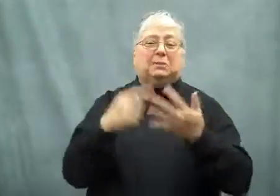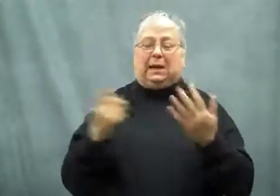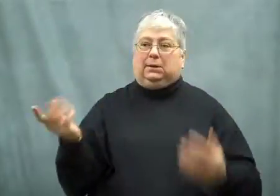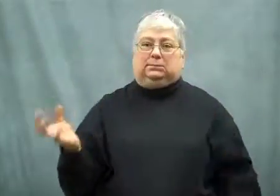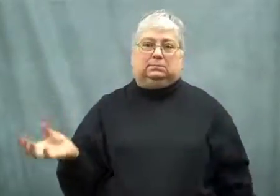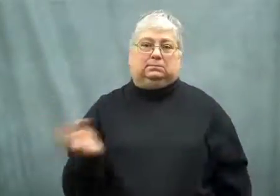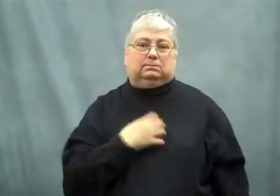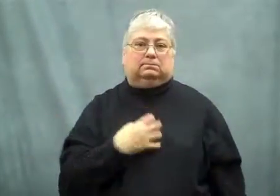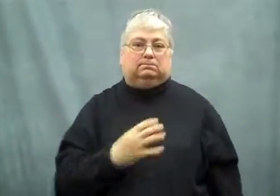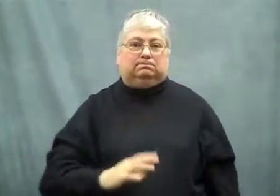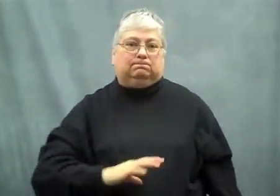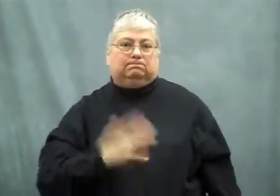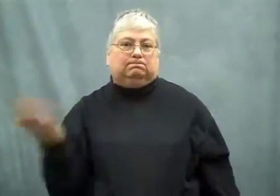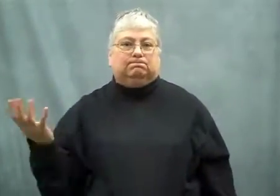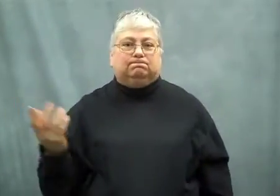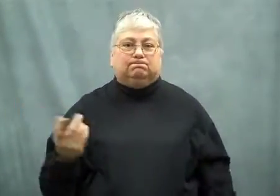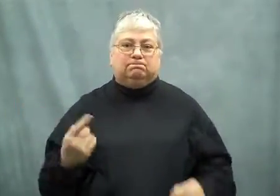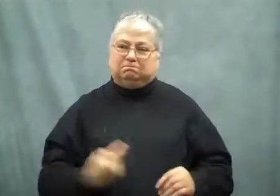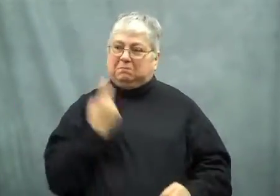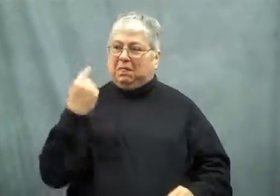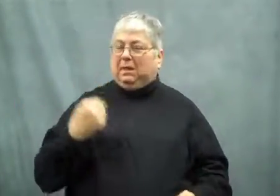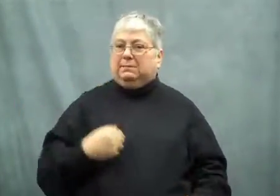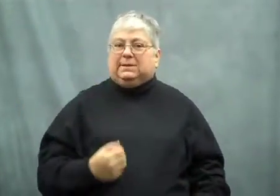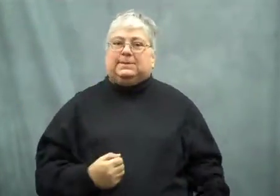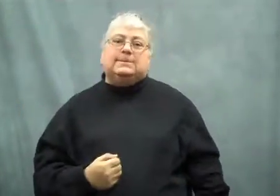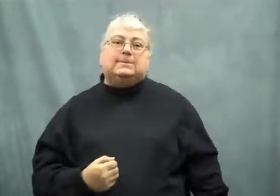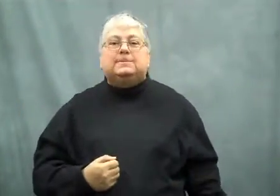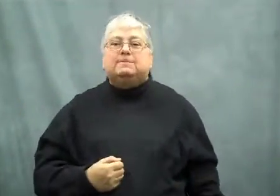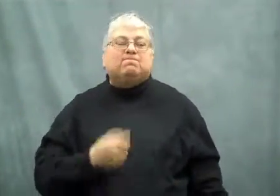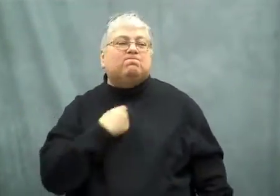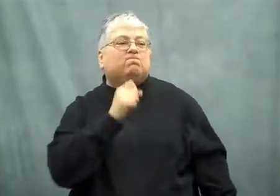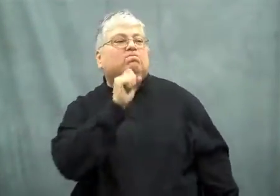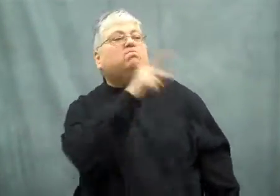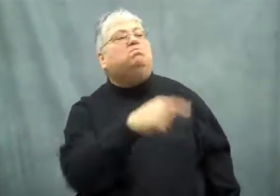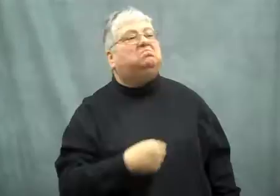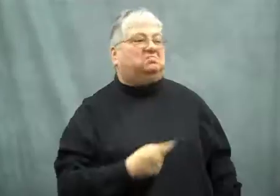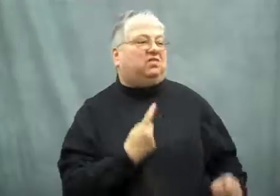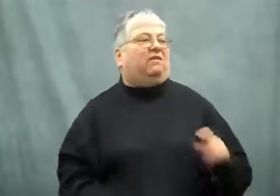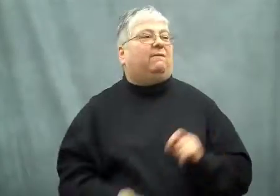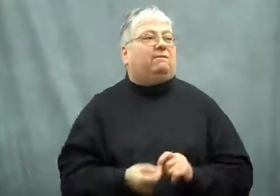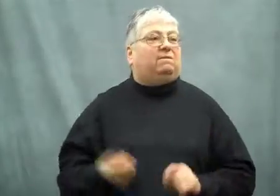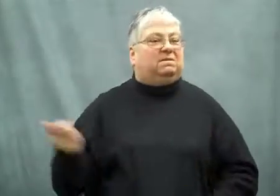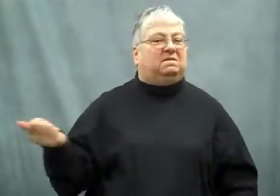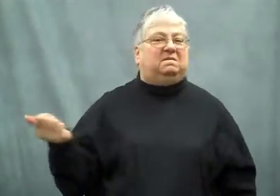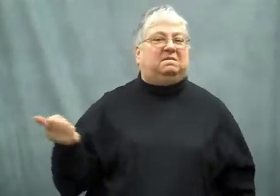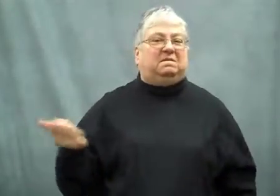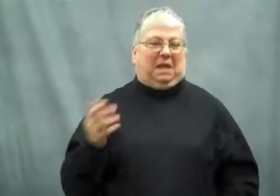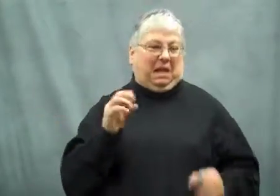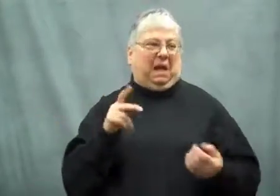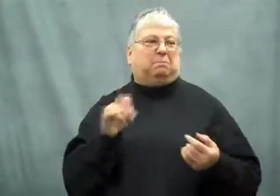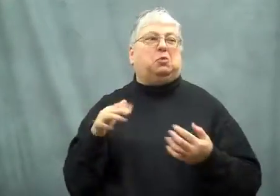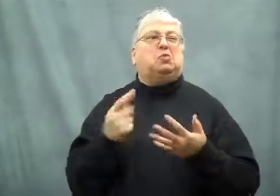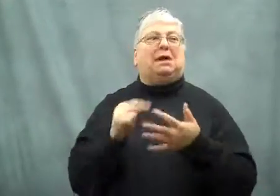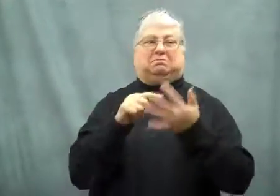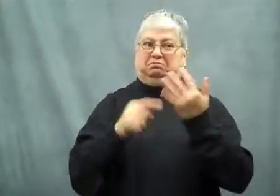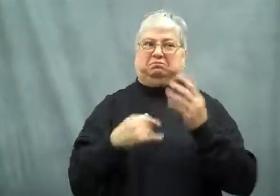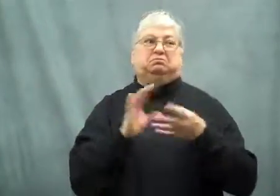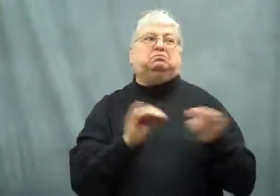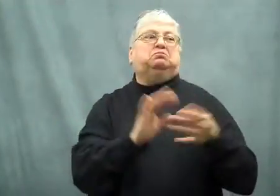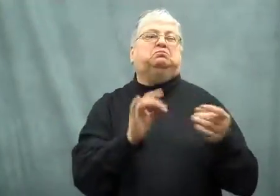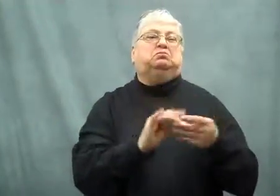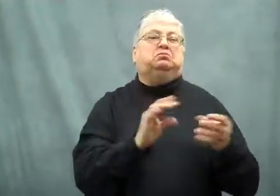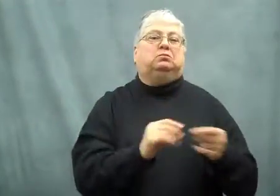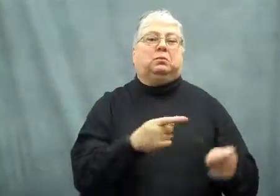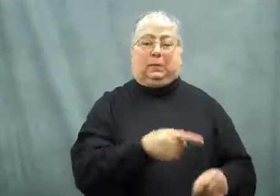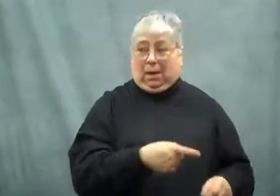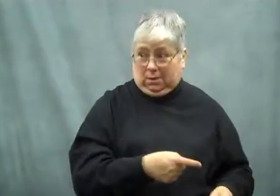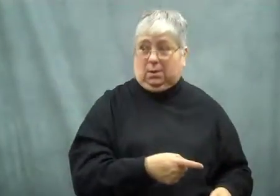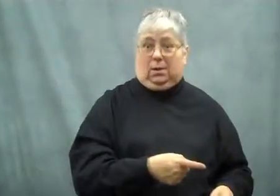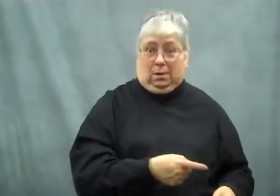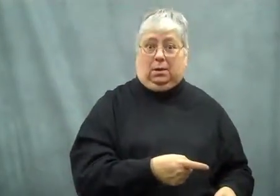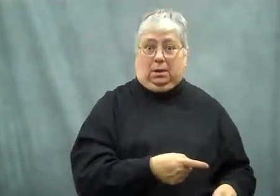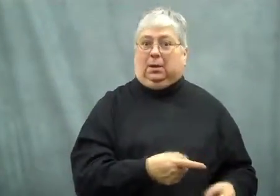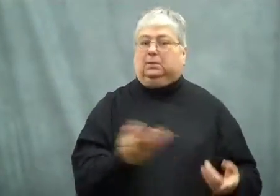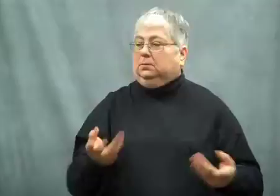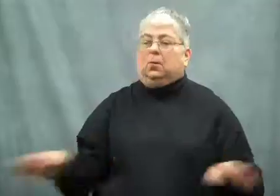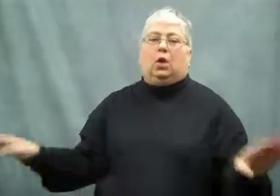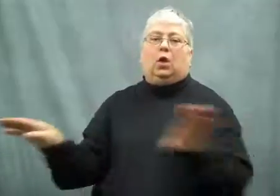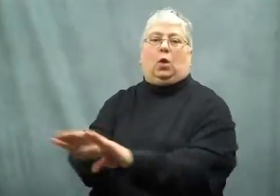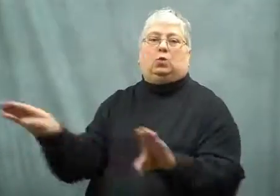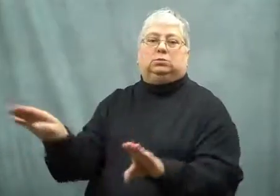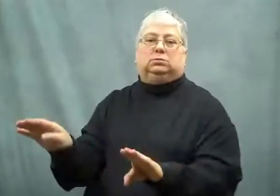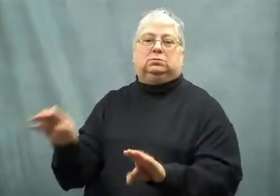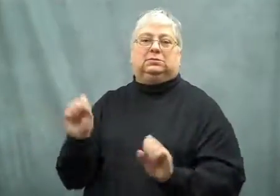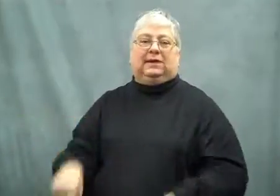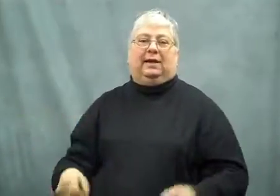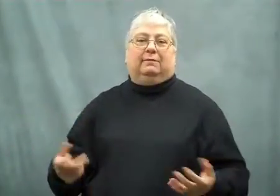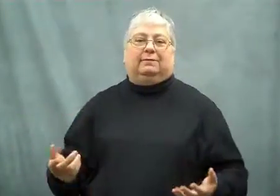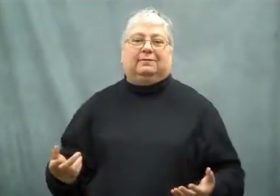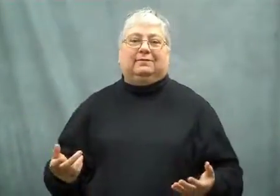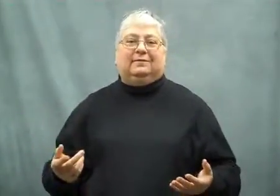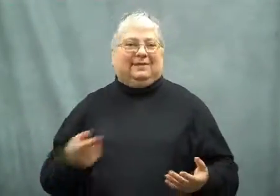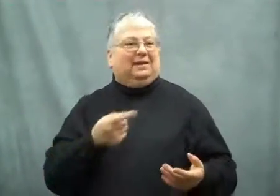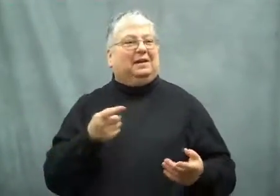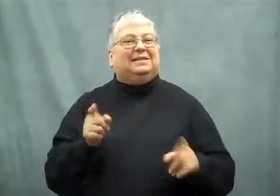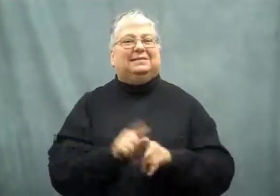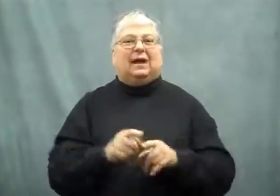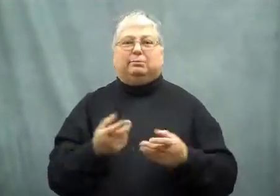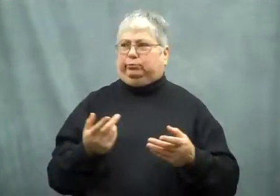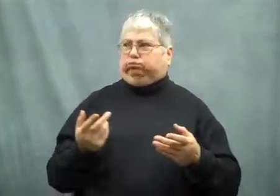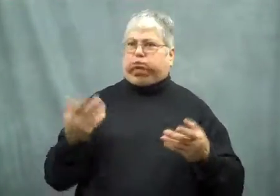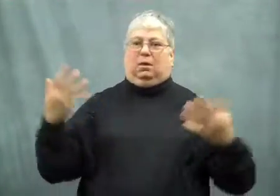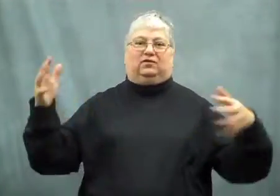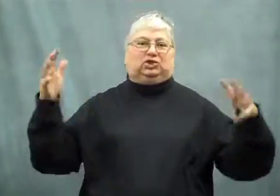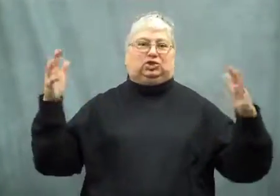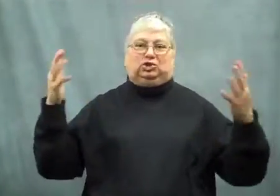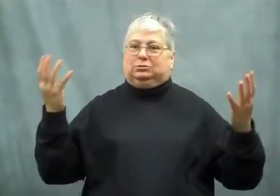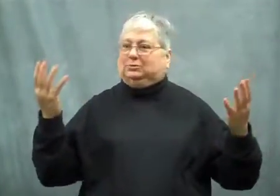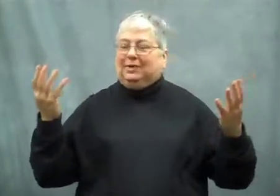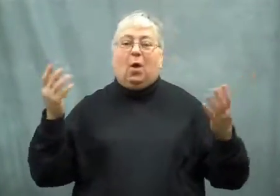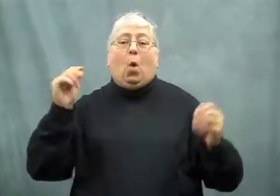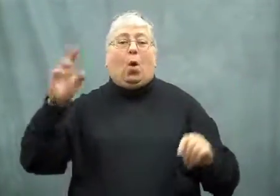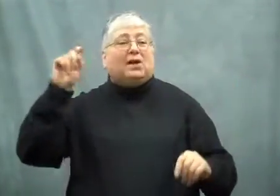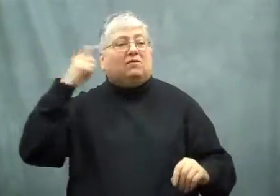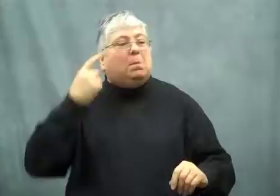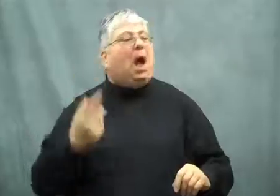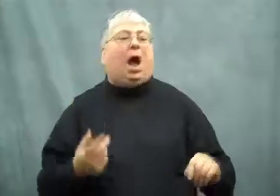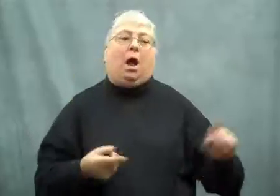The offended party could make a report of a copyright violation or something,